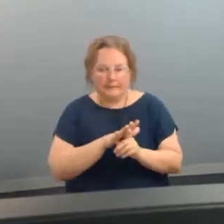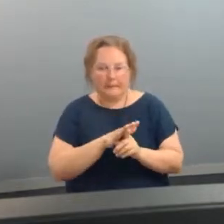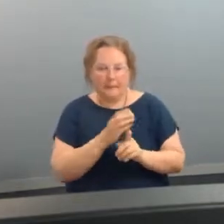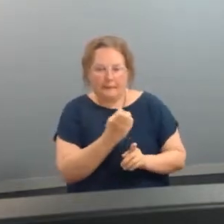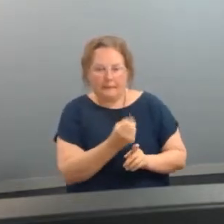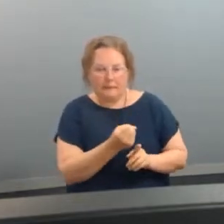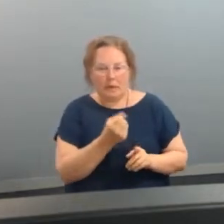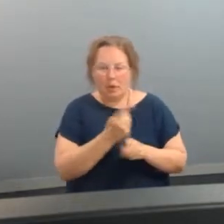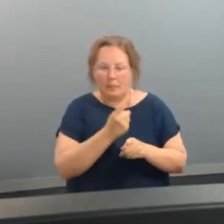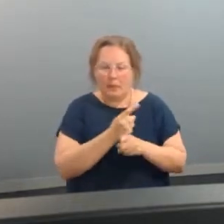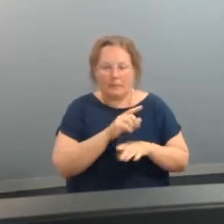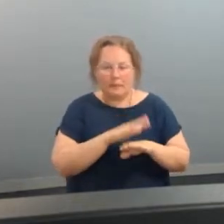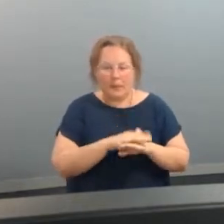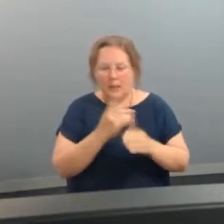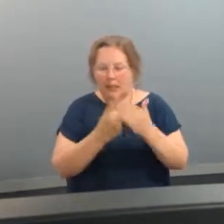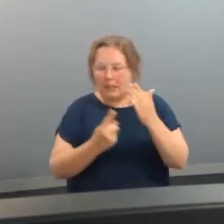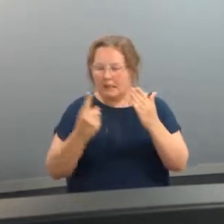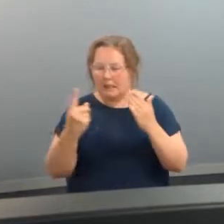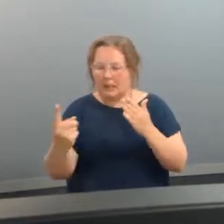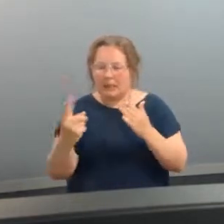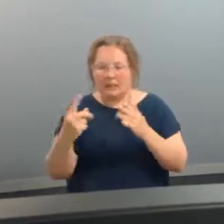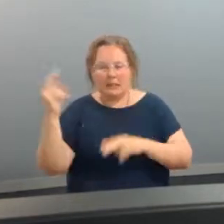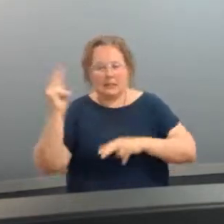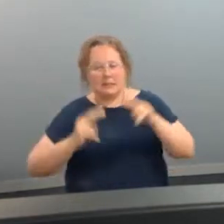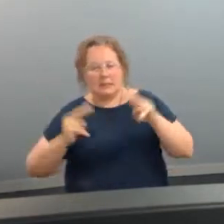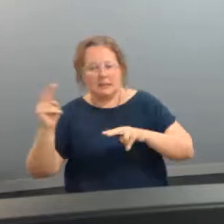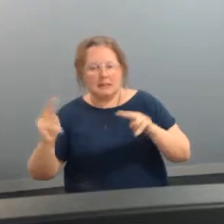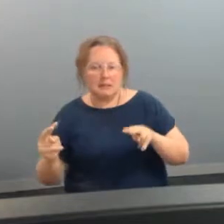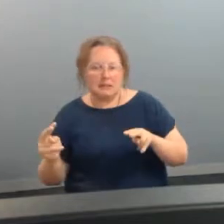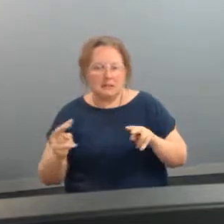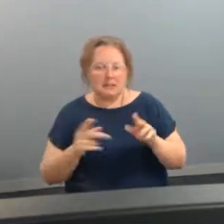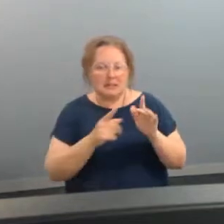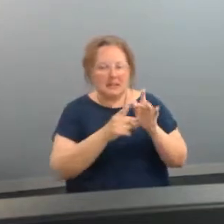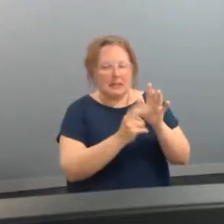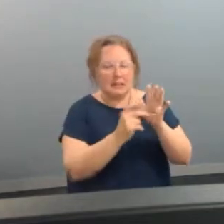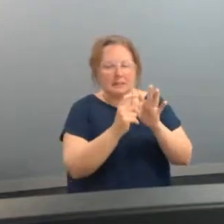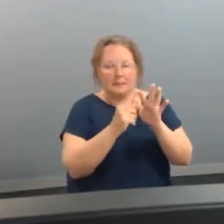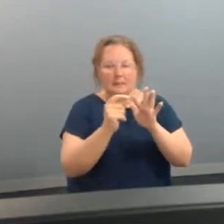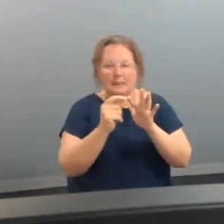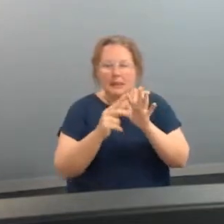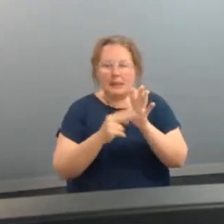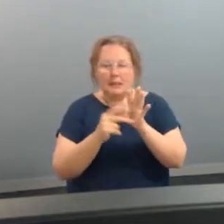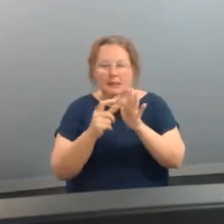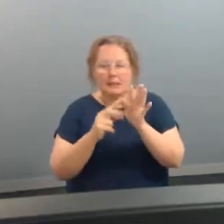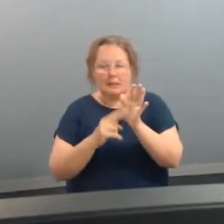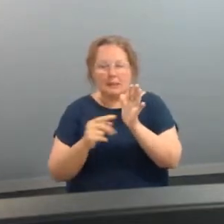section themselves. There is obviously some comments